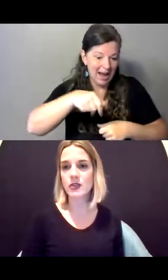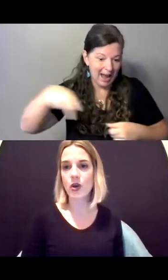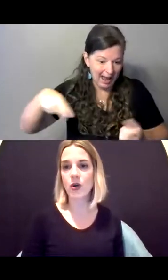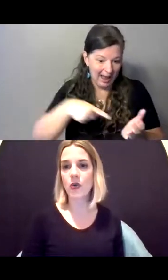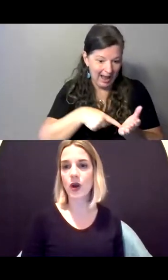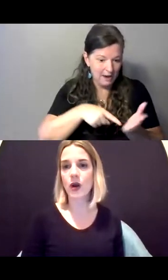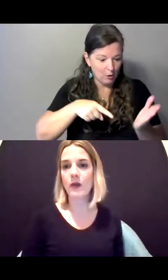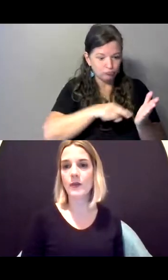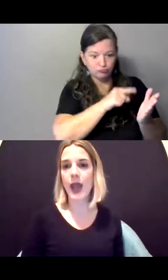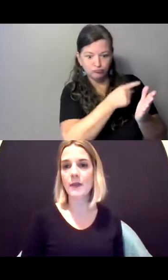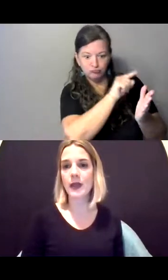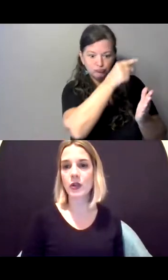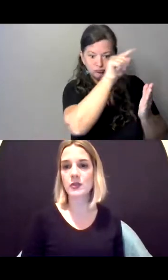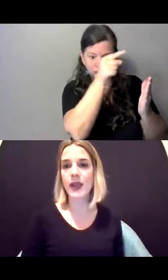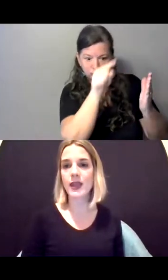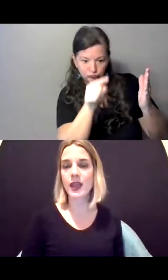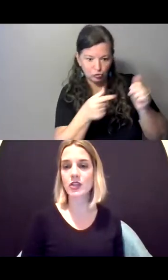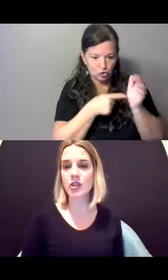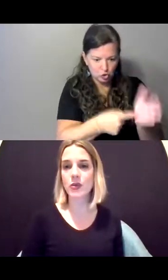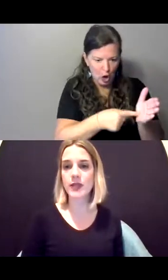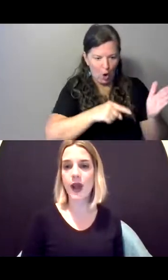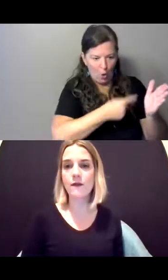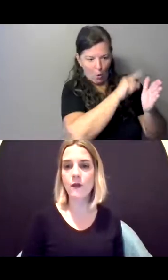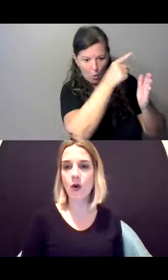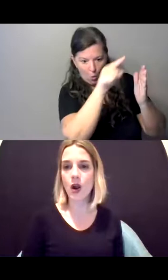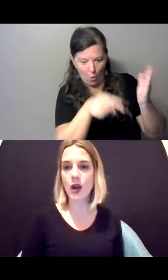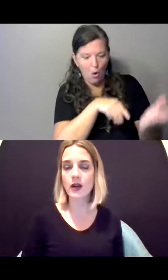So, the app includes biking and it shows how far